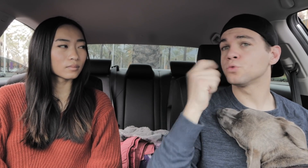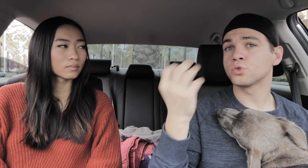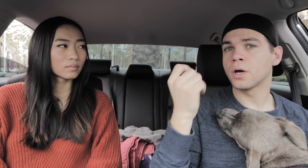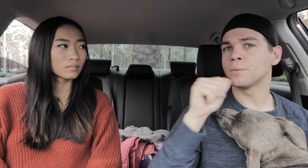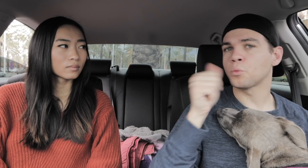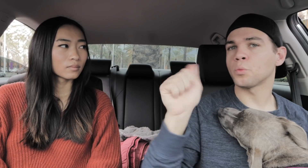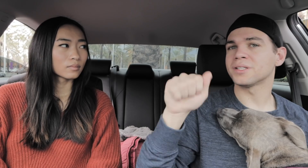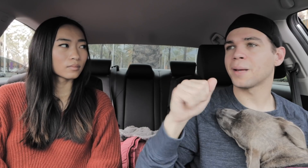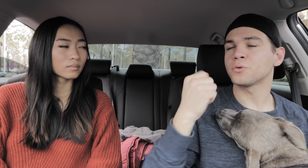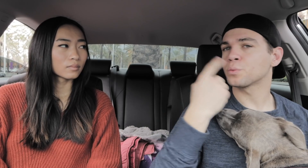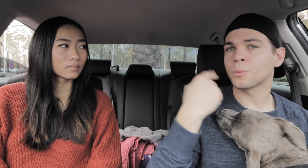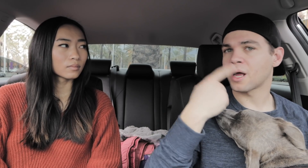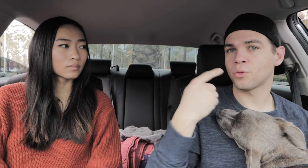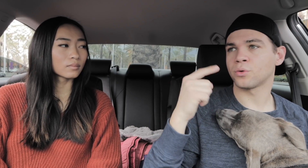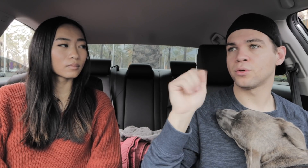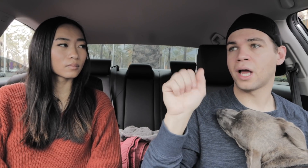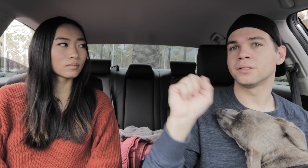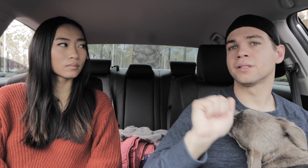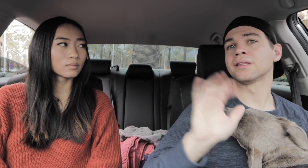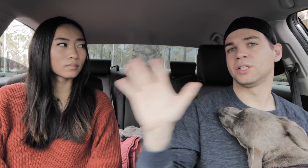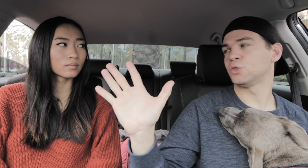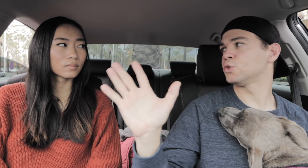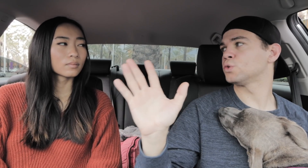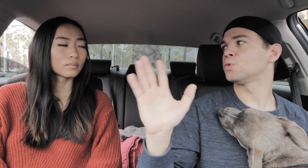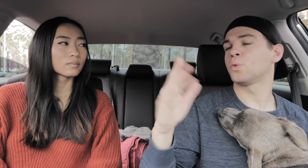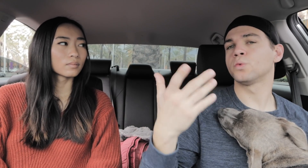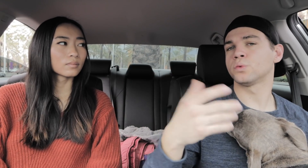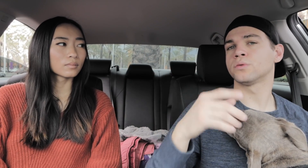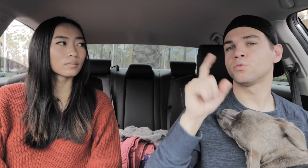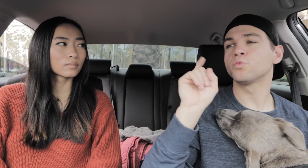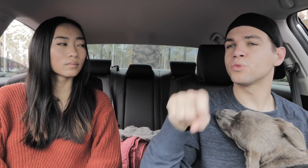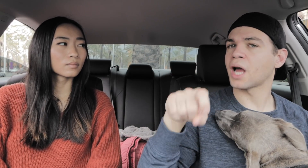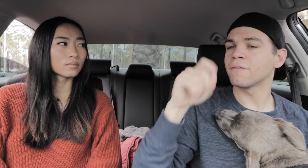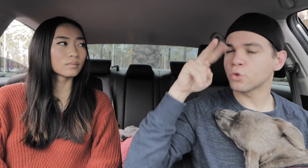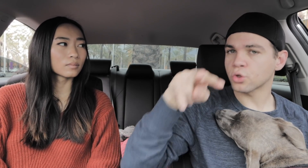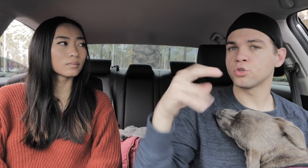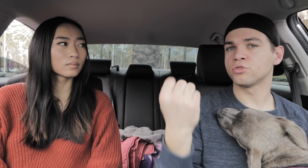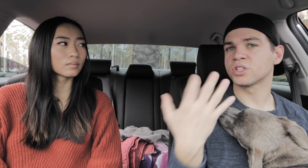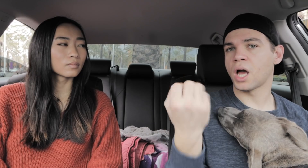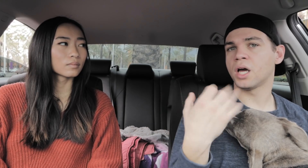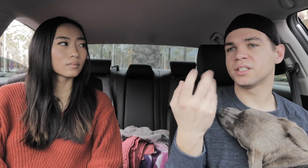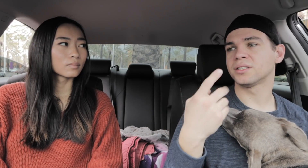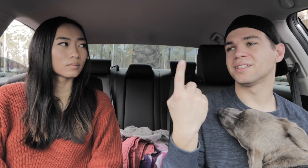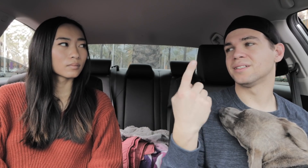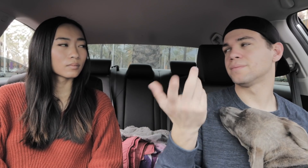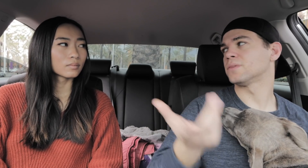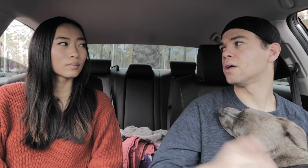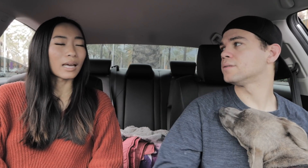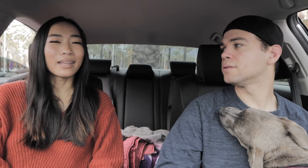not used to it